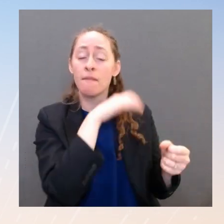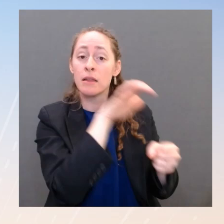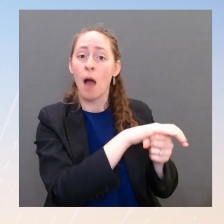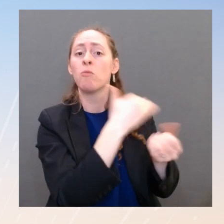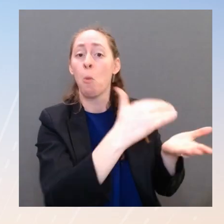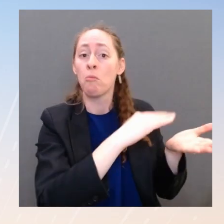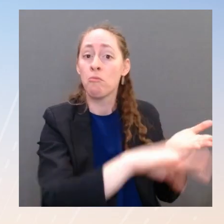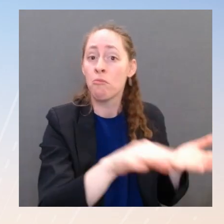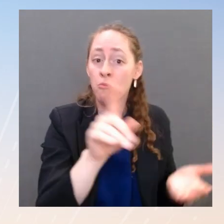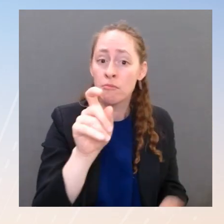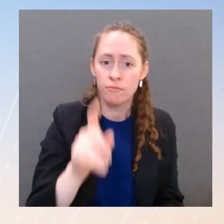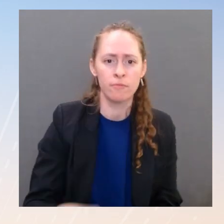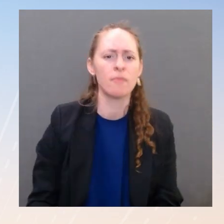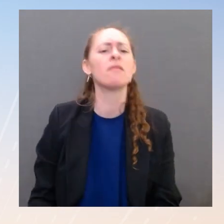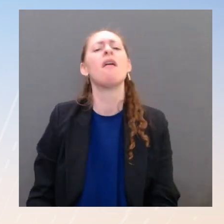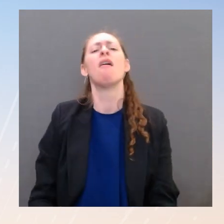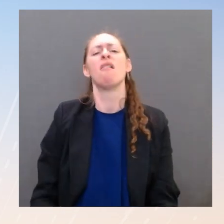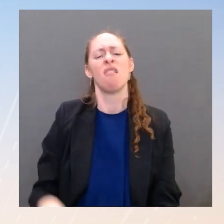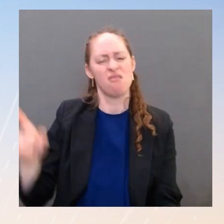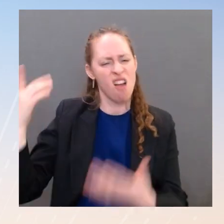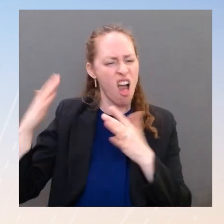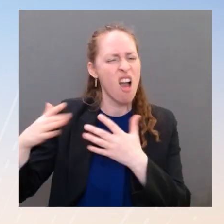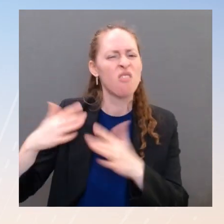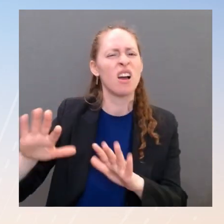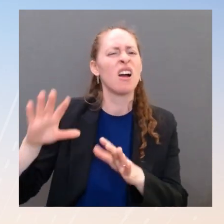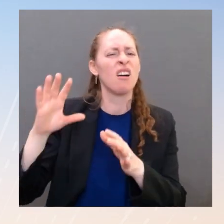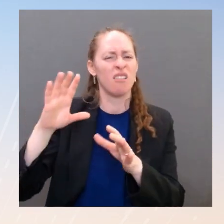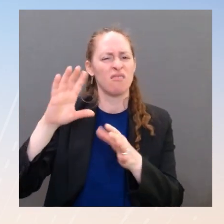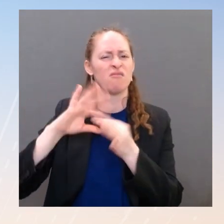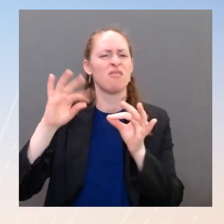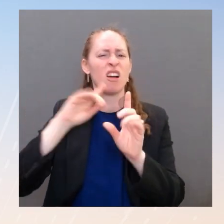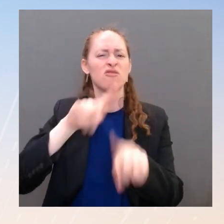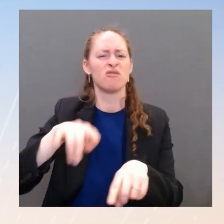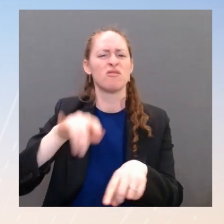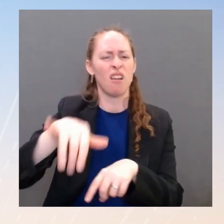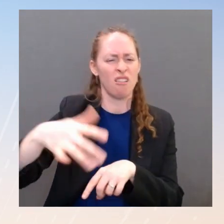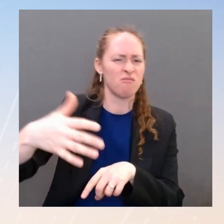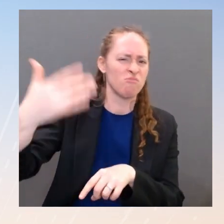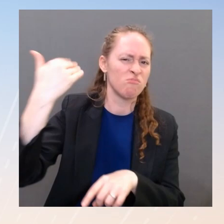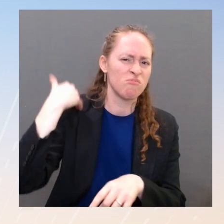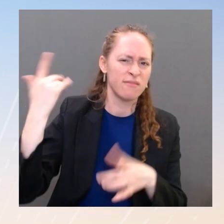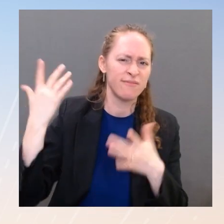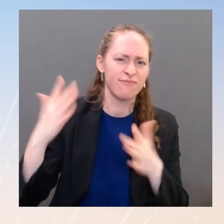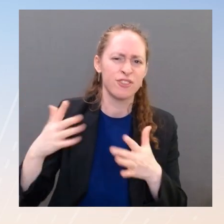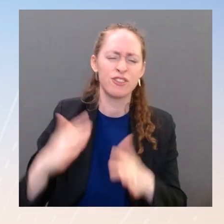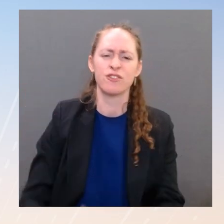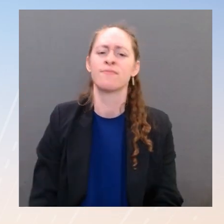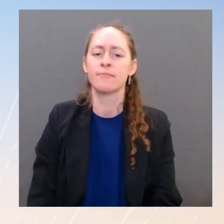And I would say, when he talks about the type of schools, you know, there are a number of schools -- some you mentioned --